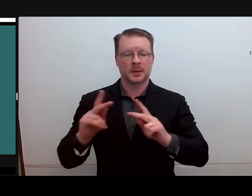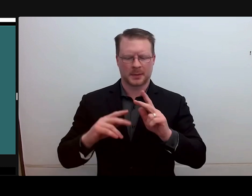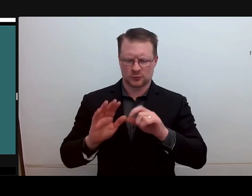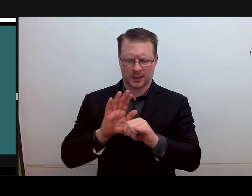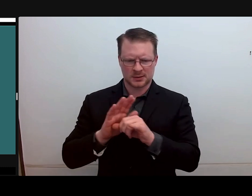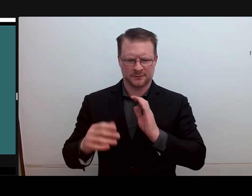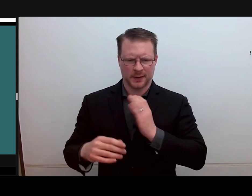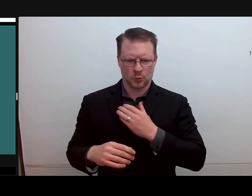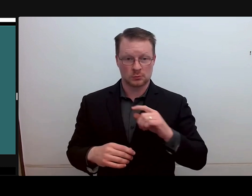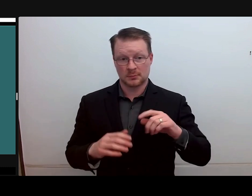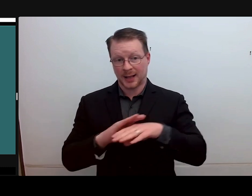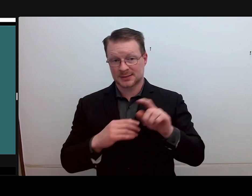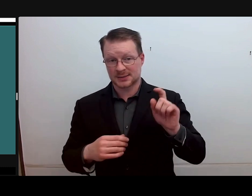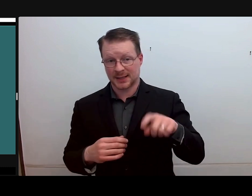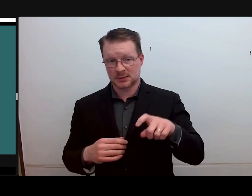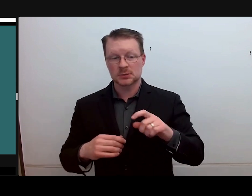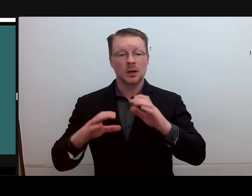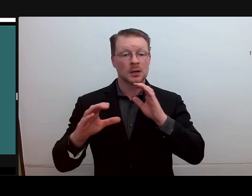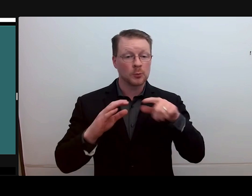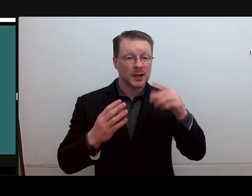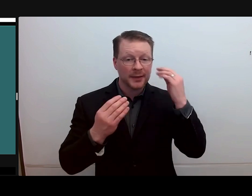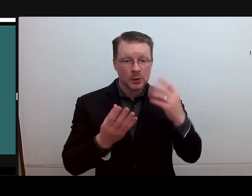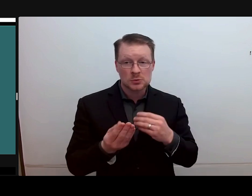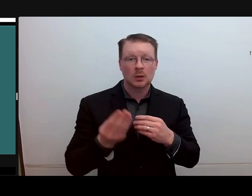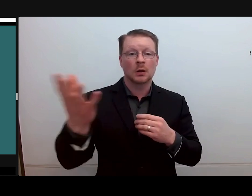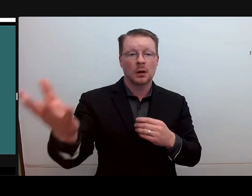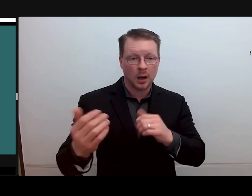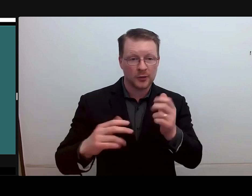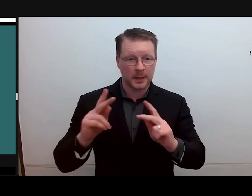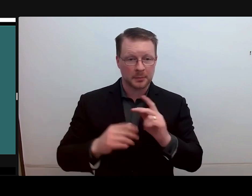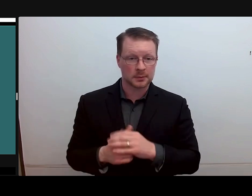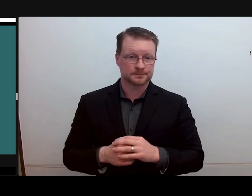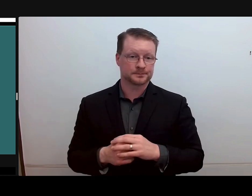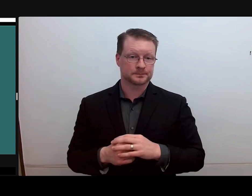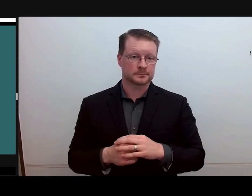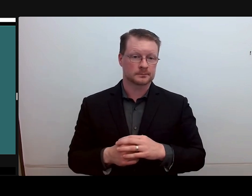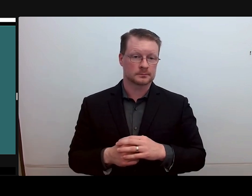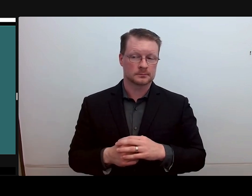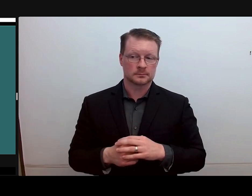means that we, as deaf people, have to identify what our own access needs are and know how to express